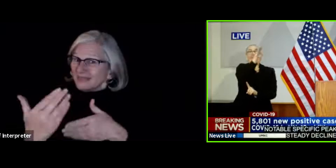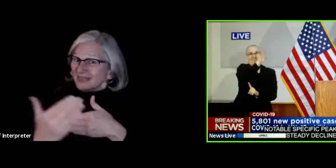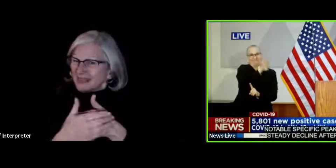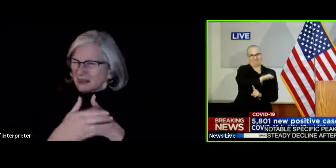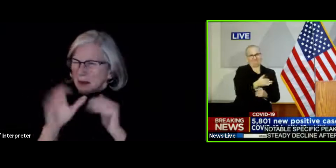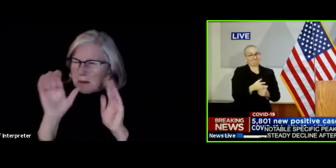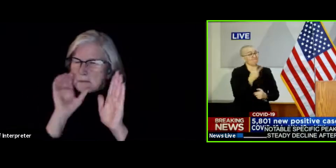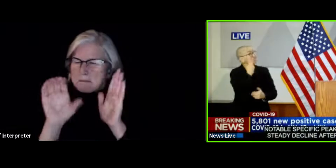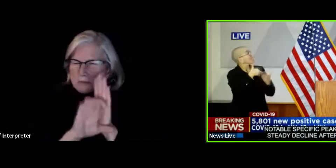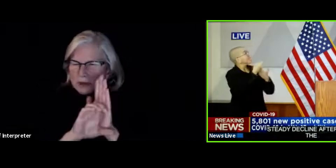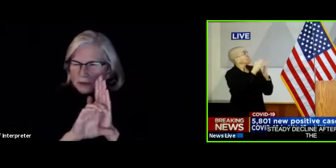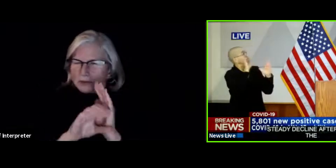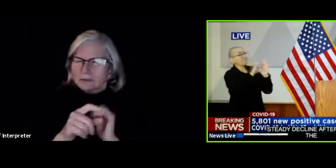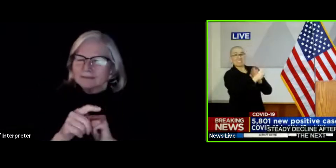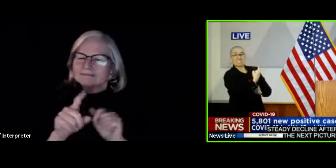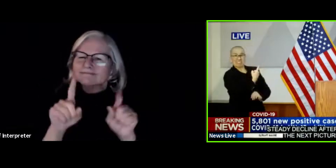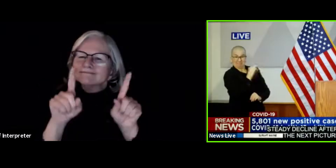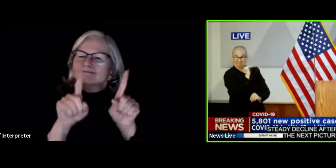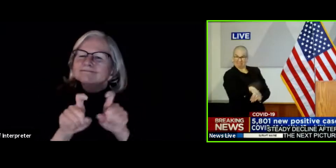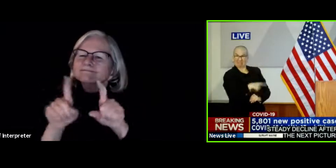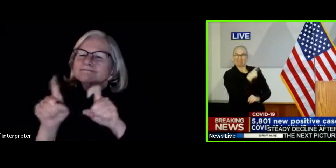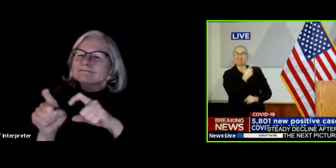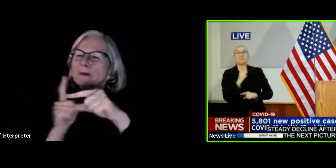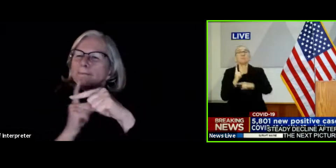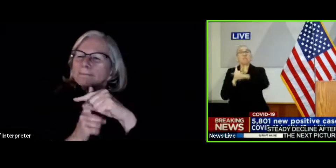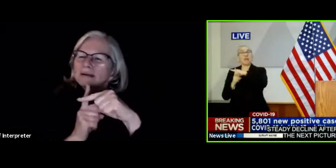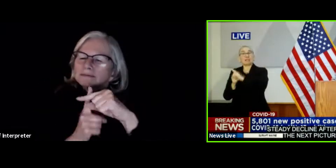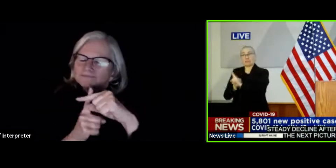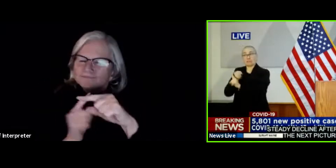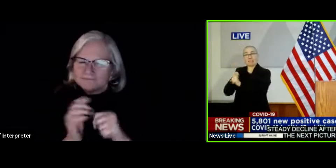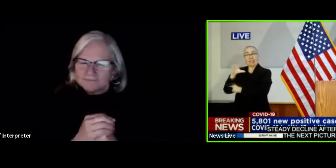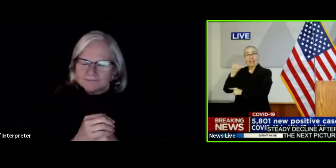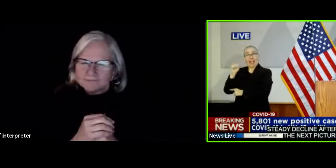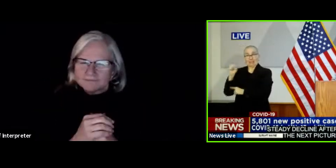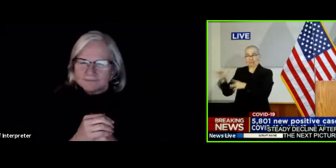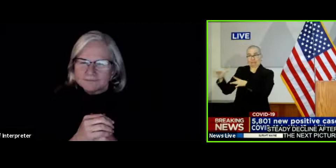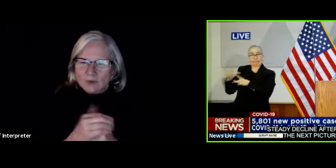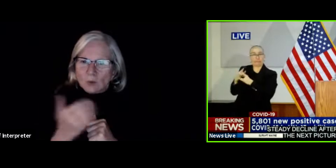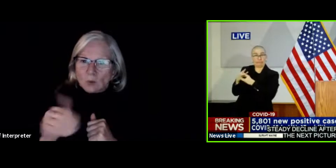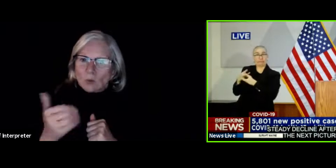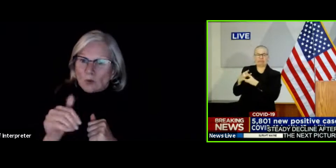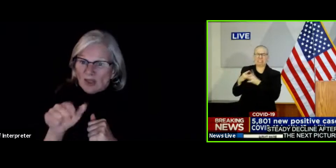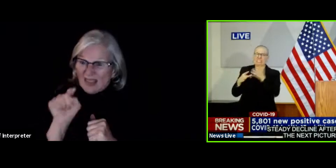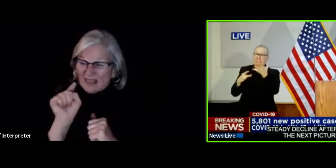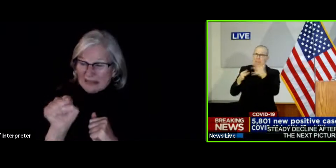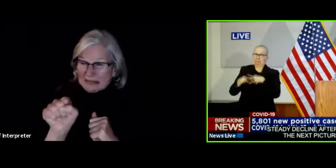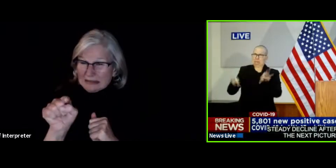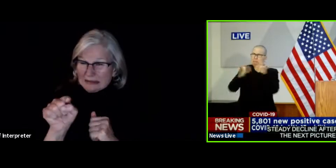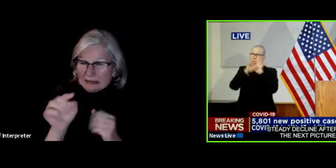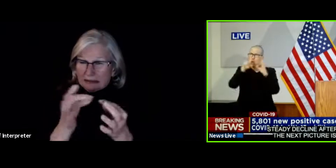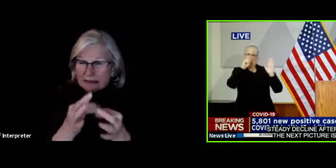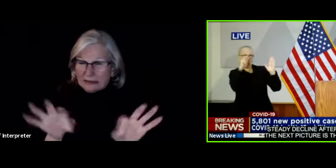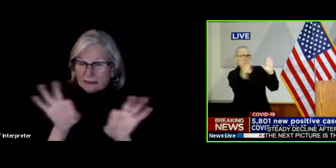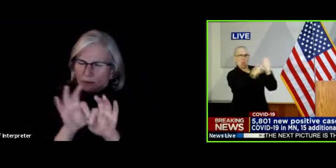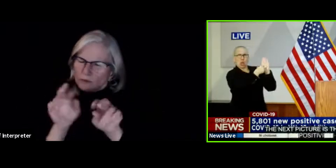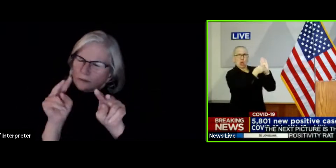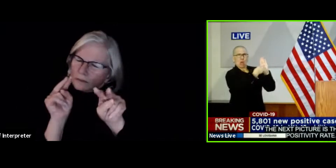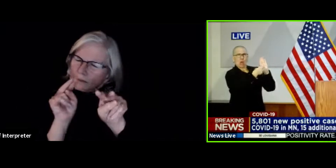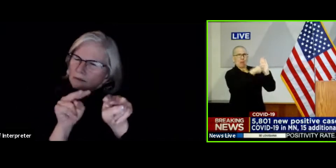POSITIVITY RATE AND THIS AGAIN IS ONE OF THE MOST CRITICAL MEASURES THAT WE TRACK. WE'RE NOT JUST FINDING MORE CASES BECAUSE